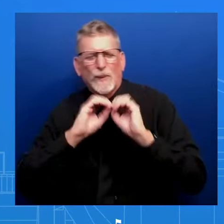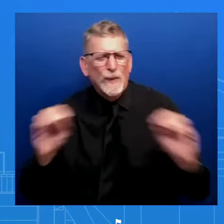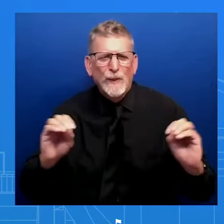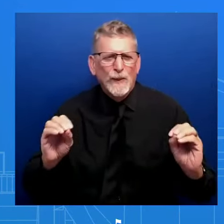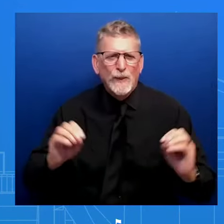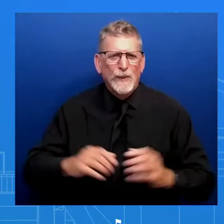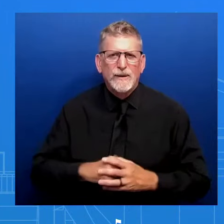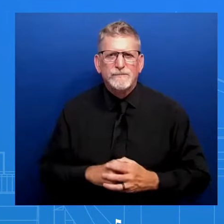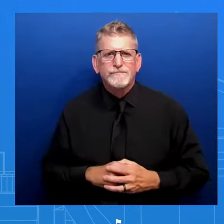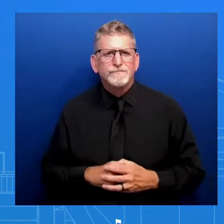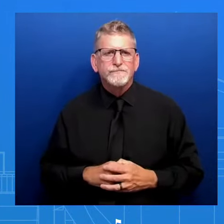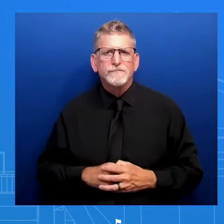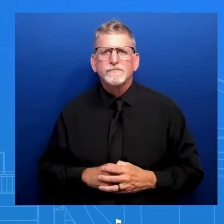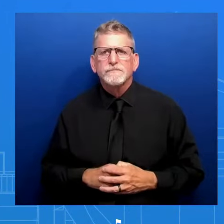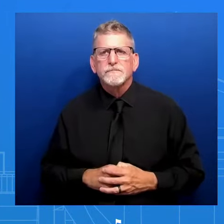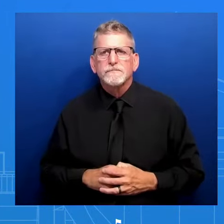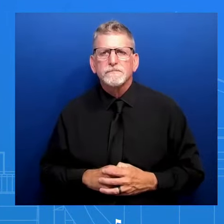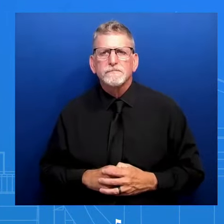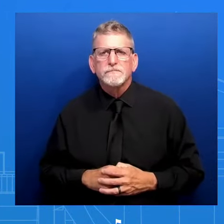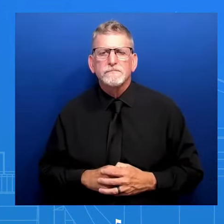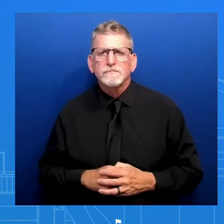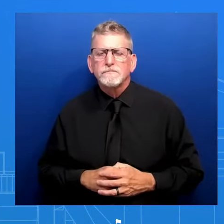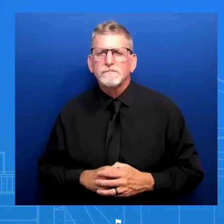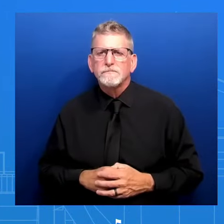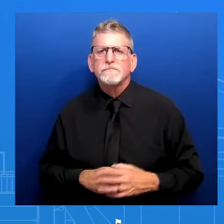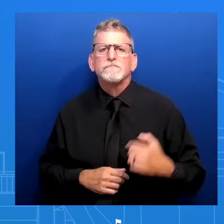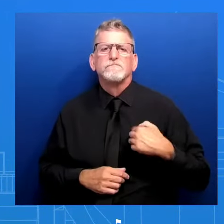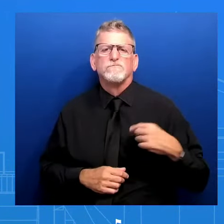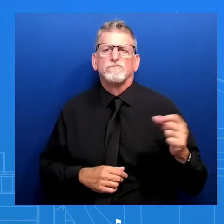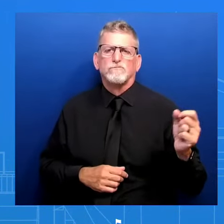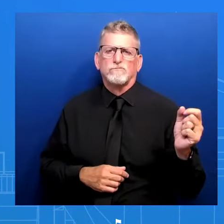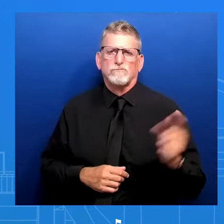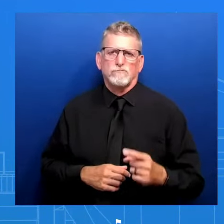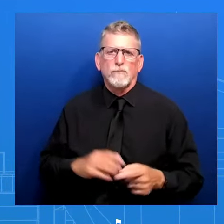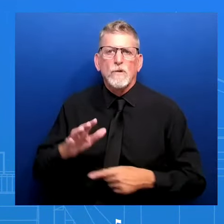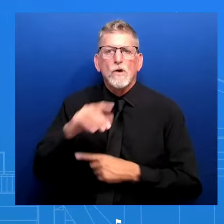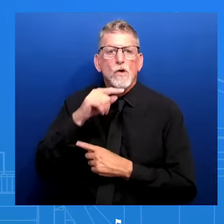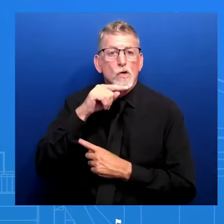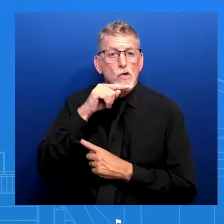The Russian defense minister was invited to North Korea